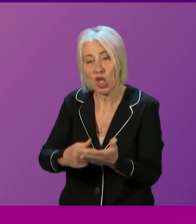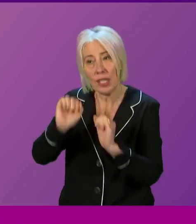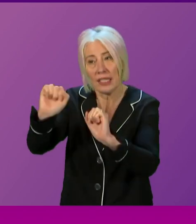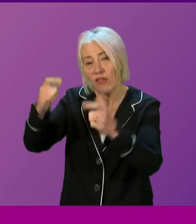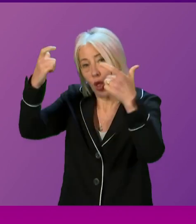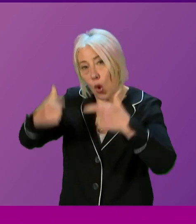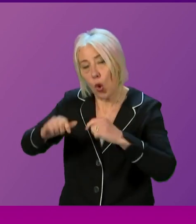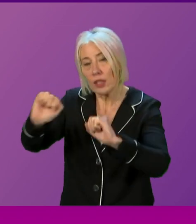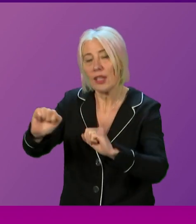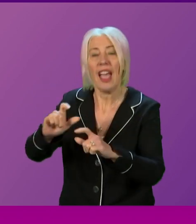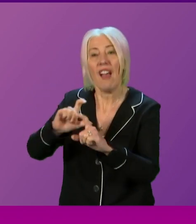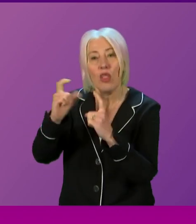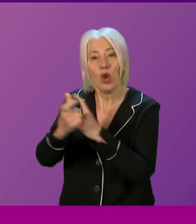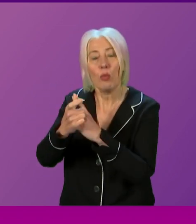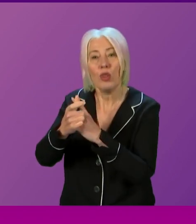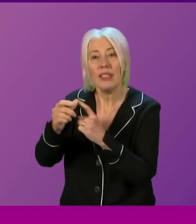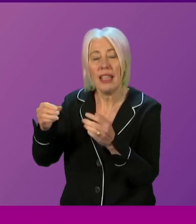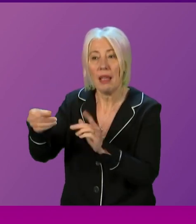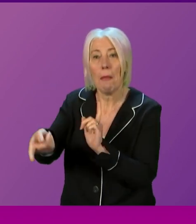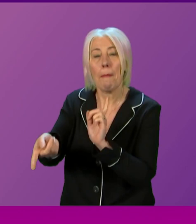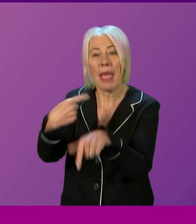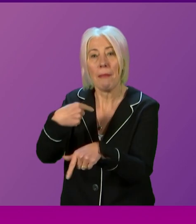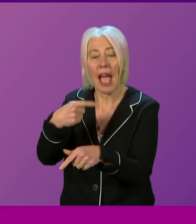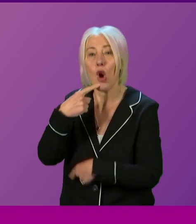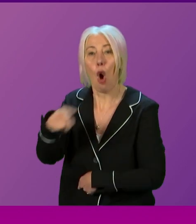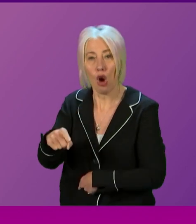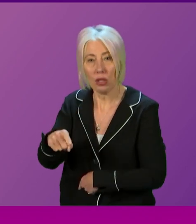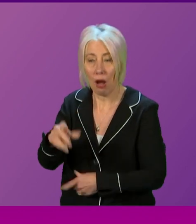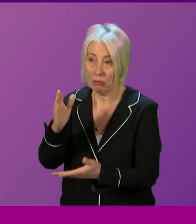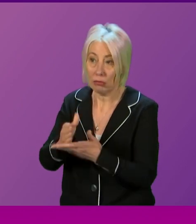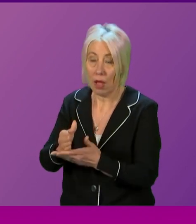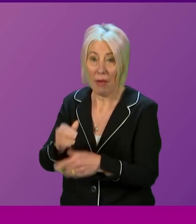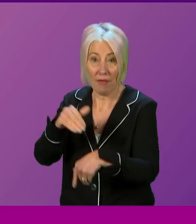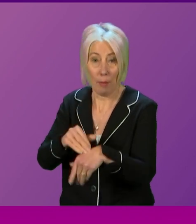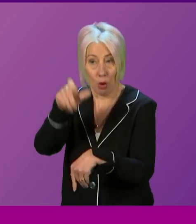When a community payback order is issued, the offender has to serve that order.